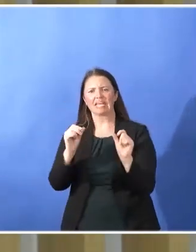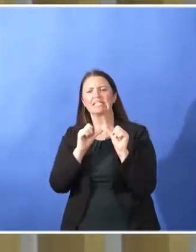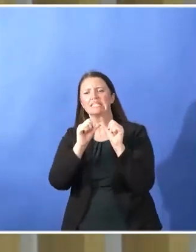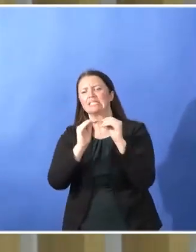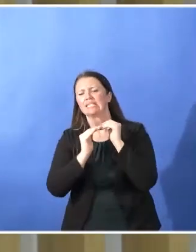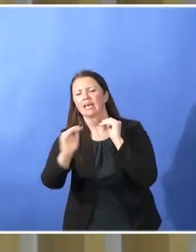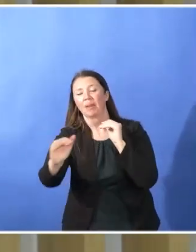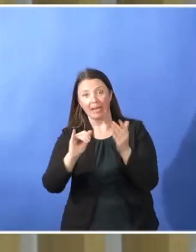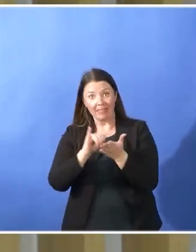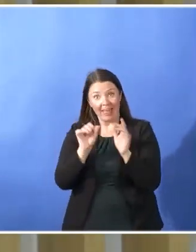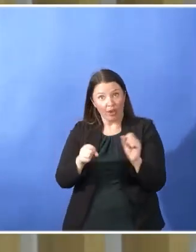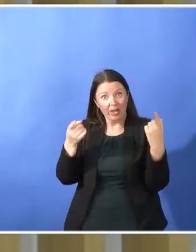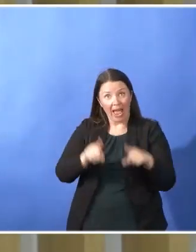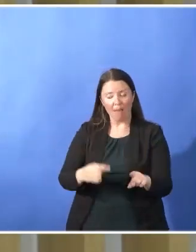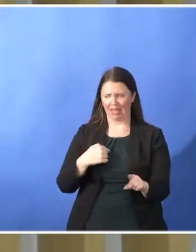WHAT WE CANNOT DO IS BET EXCLUSIVELY ON THAT.